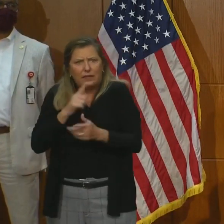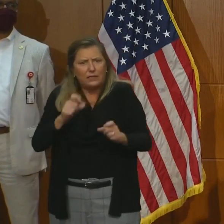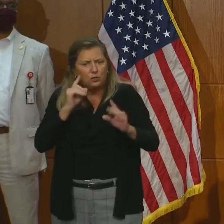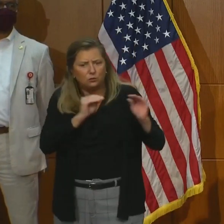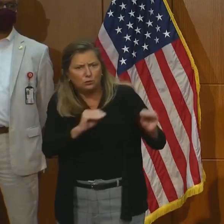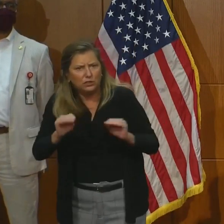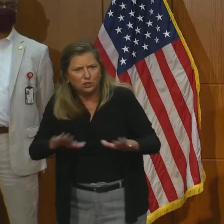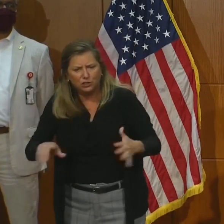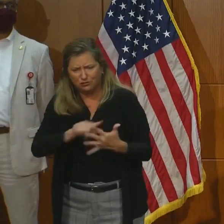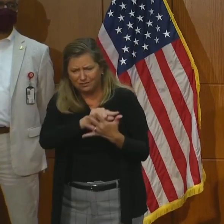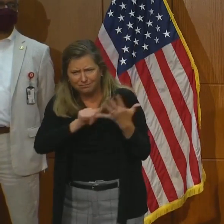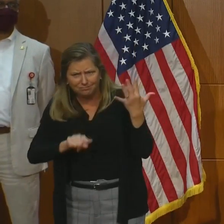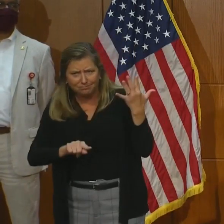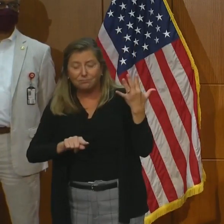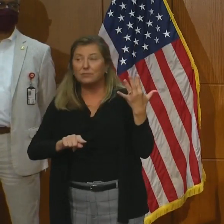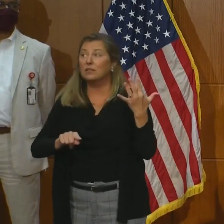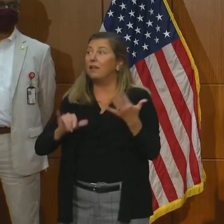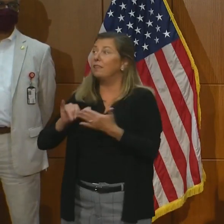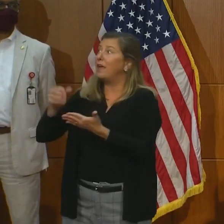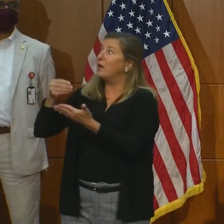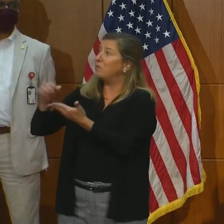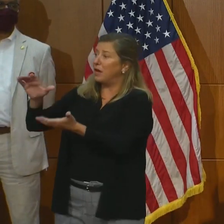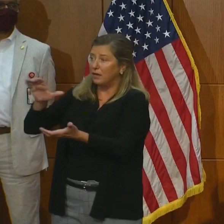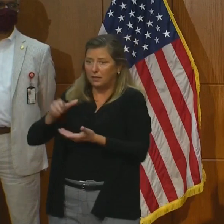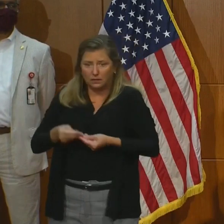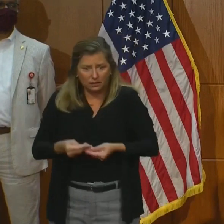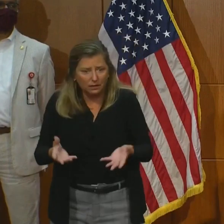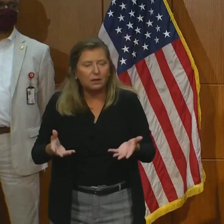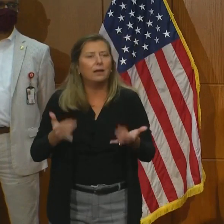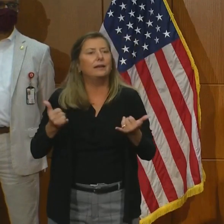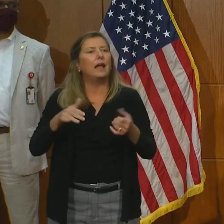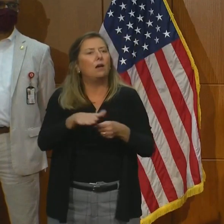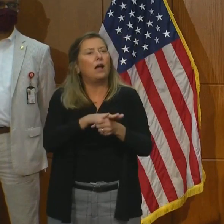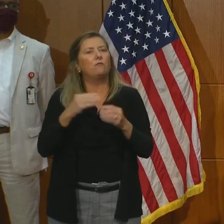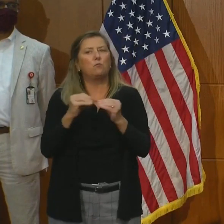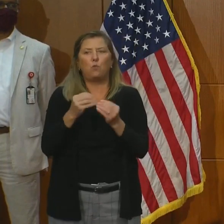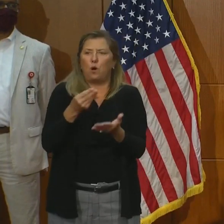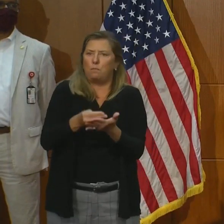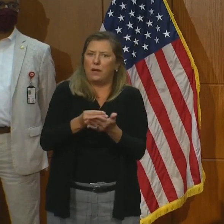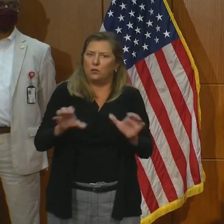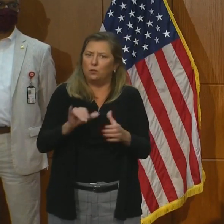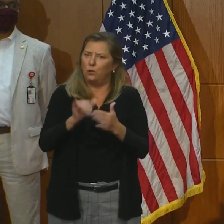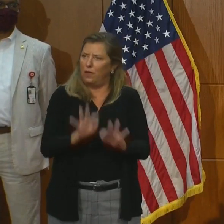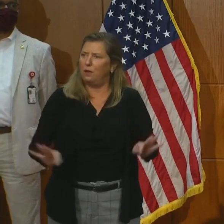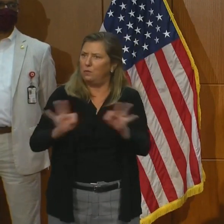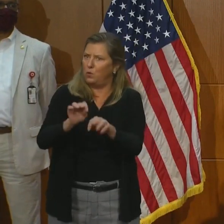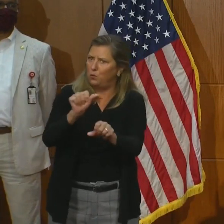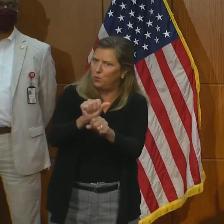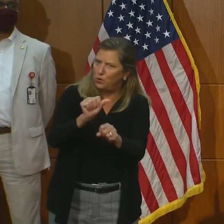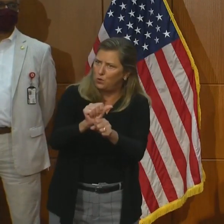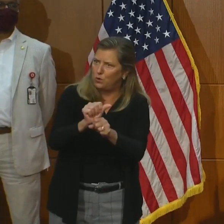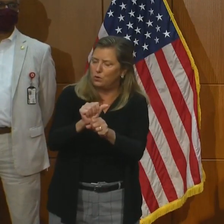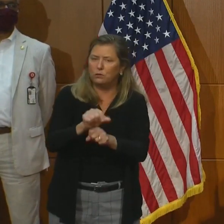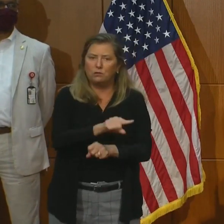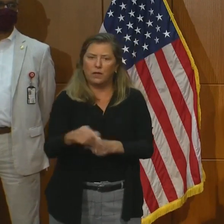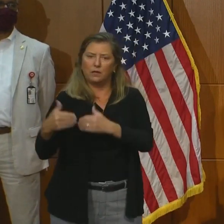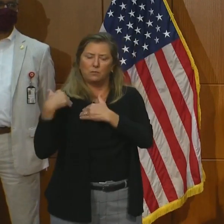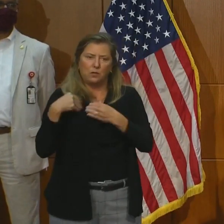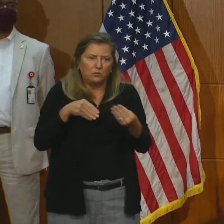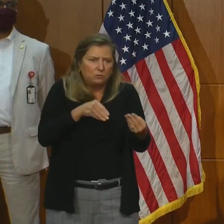SHIN TO FOOD SECURITY TO PEOPLE A AND TOOLS TO HELP EDUCATE OUR CHILDREN. WITH THIS DISTRIBUTION LOCALITIES NOW